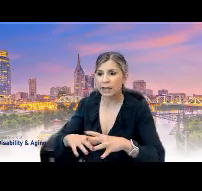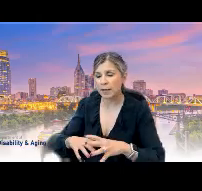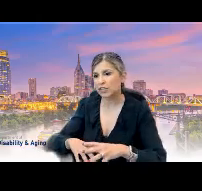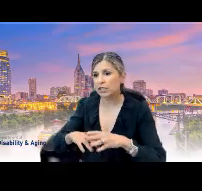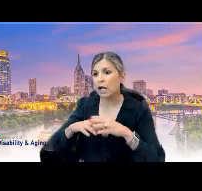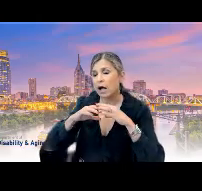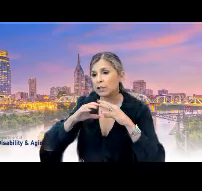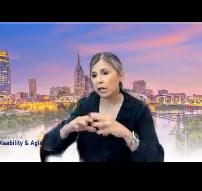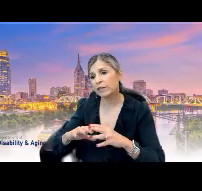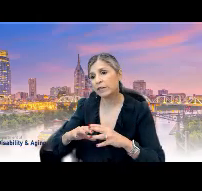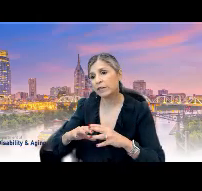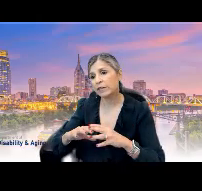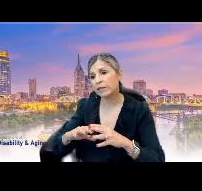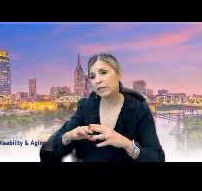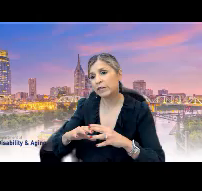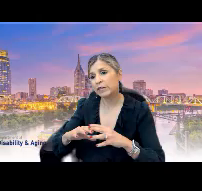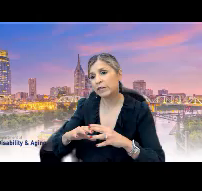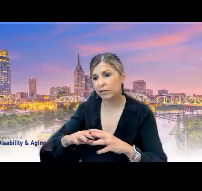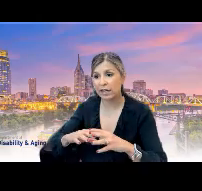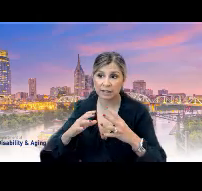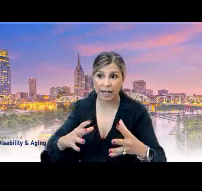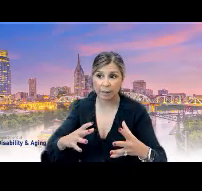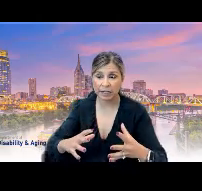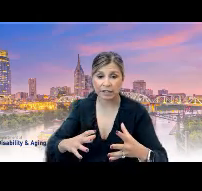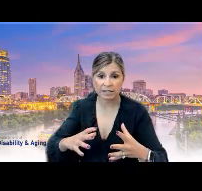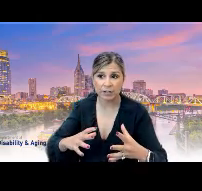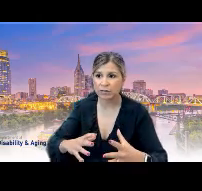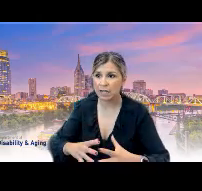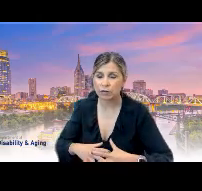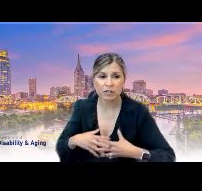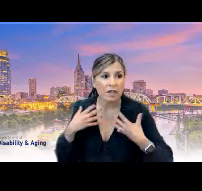Like I mentioned, a lot of these congregate meal sites happen at senior centers.